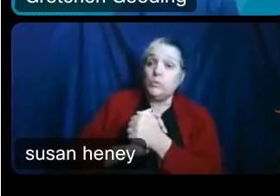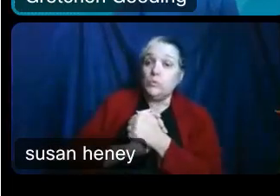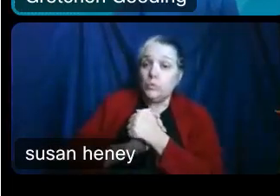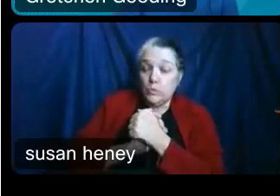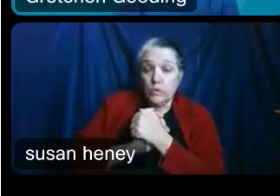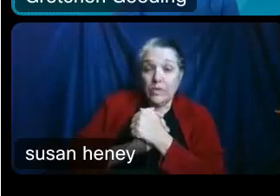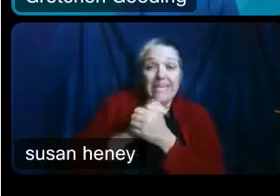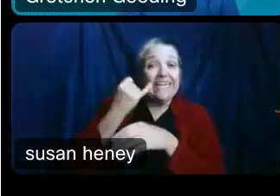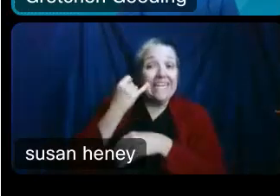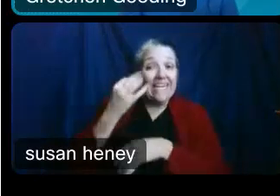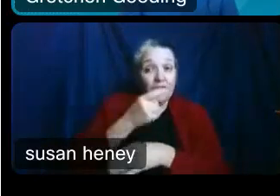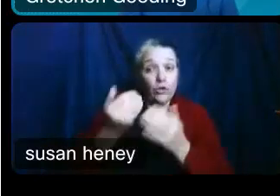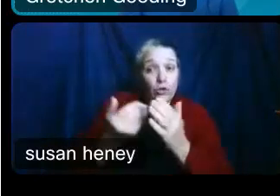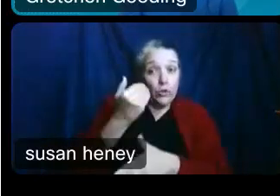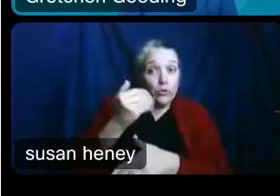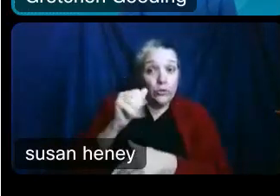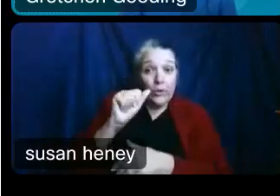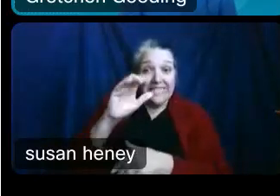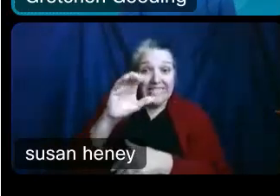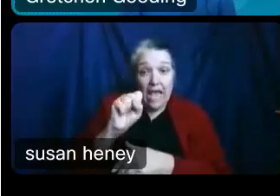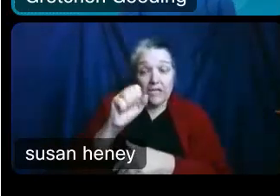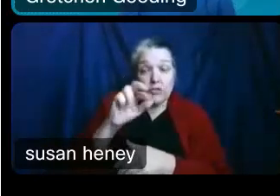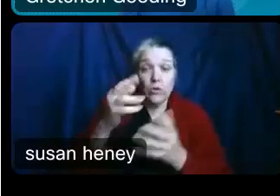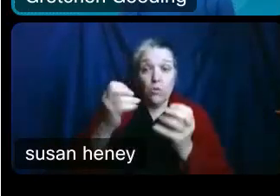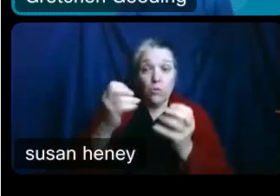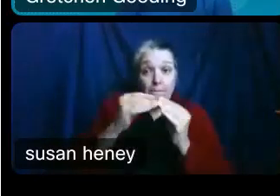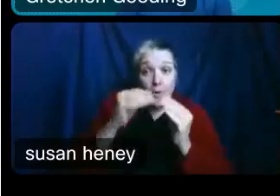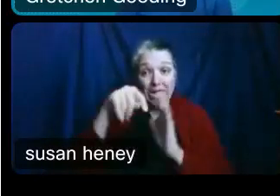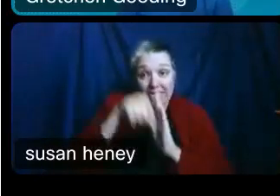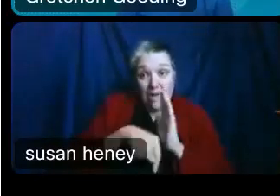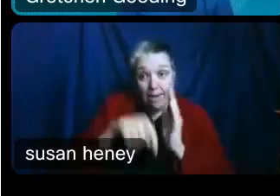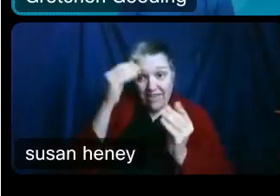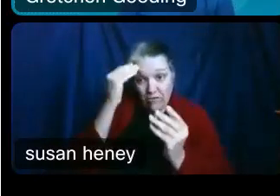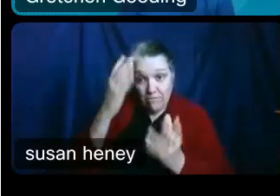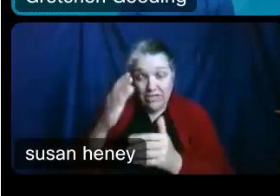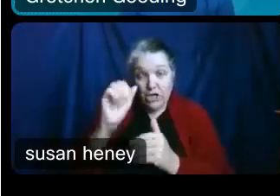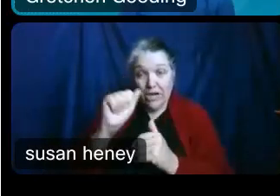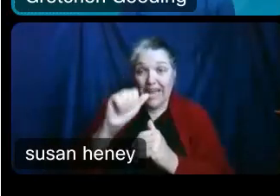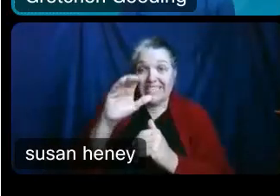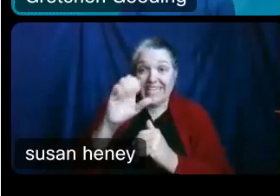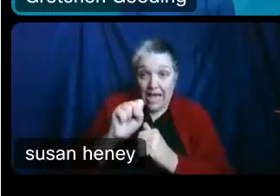If you’re new to the ACS, or you want more in depth information on ACS resources, my